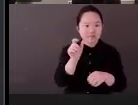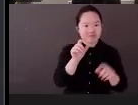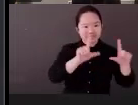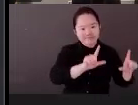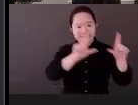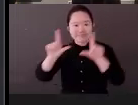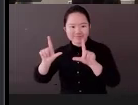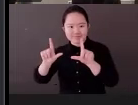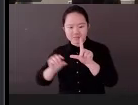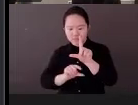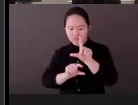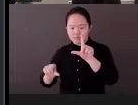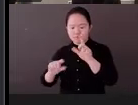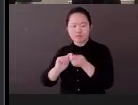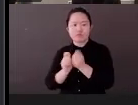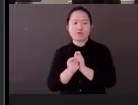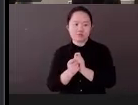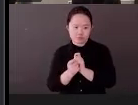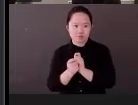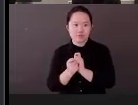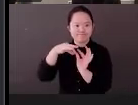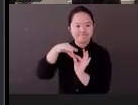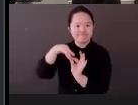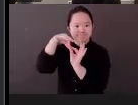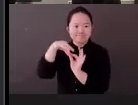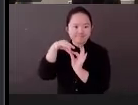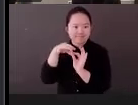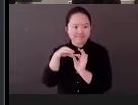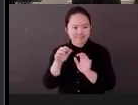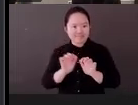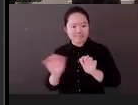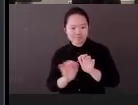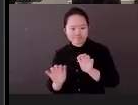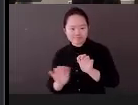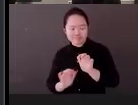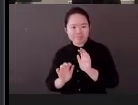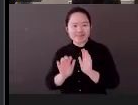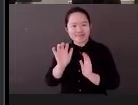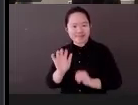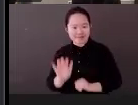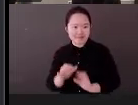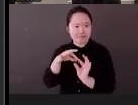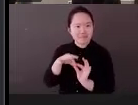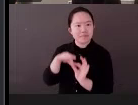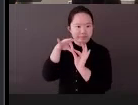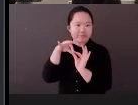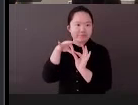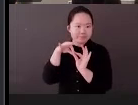we can navigate, it would be possible to go through Items on the screen.